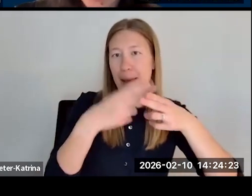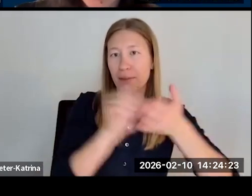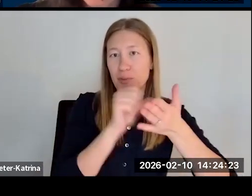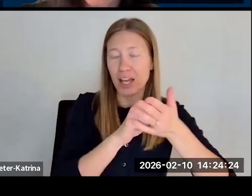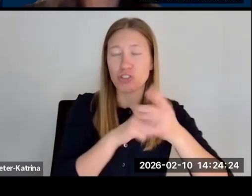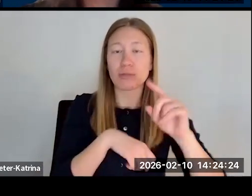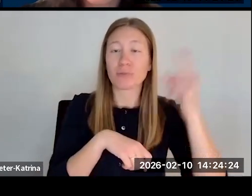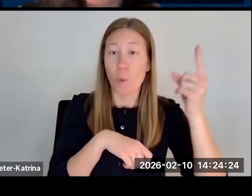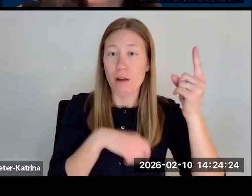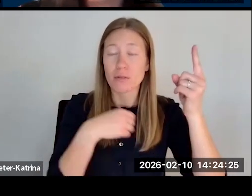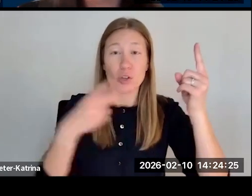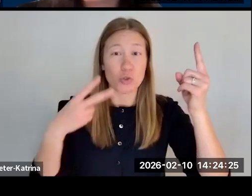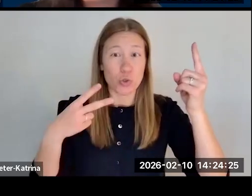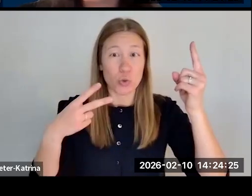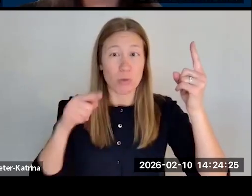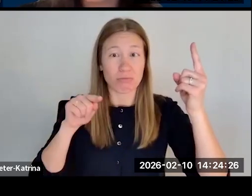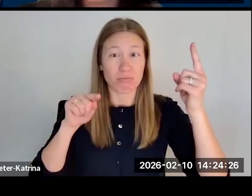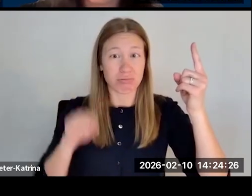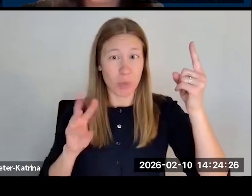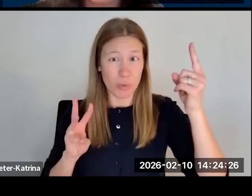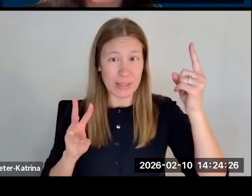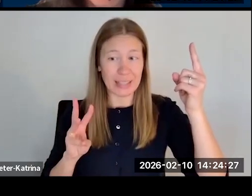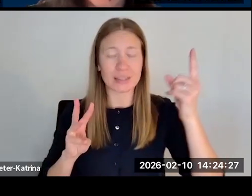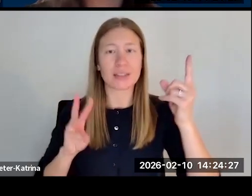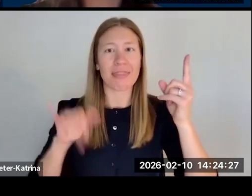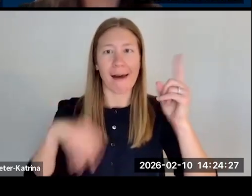through six make up our nested subsections.